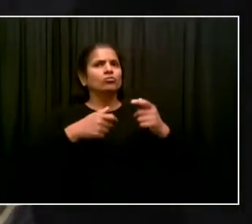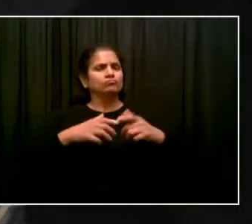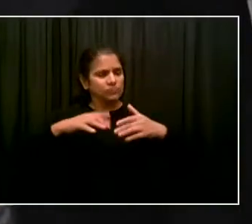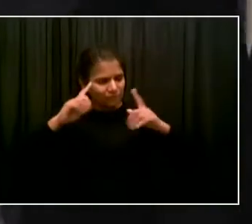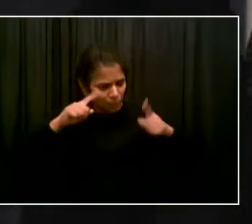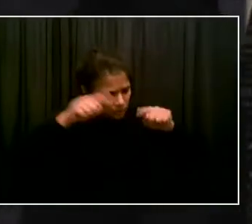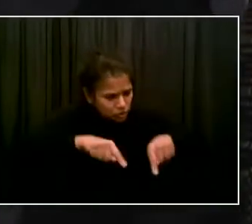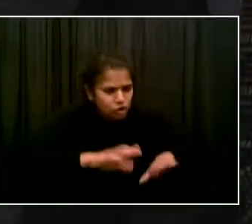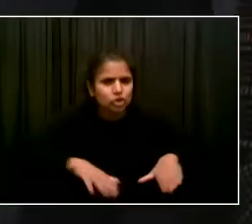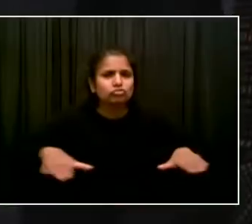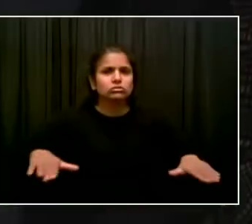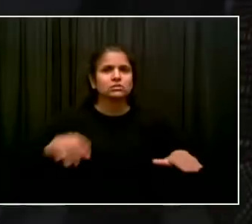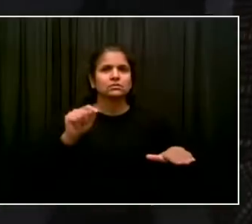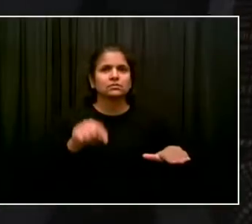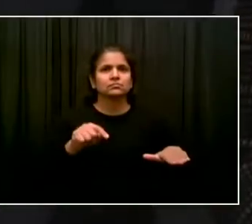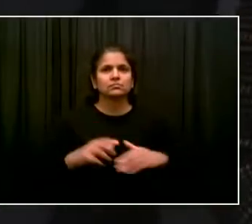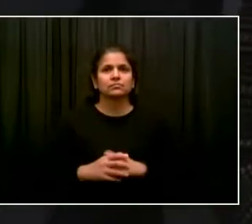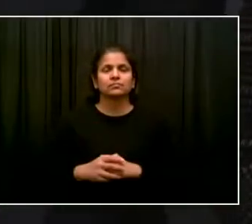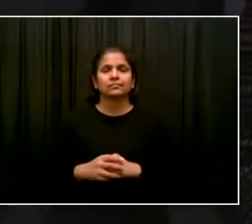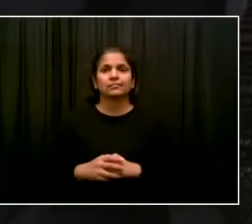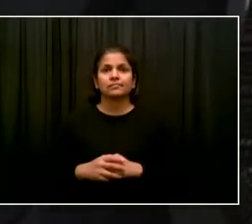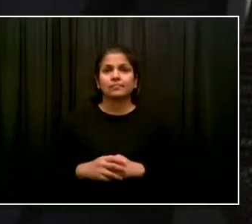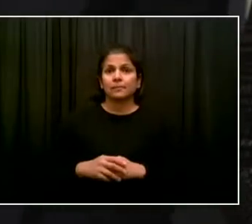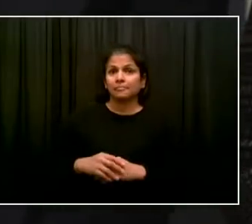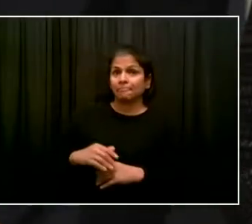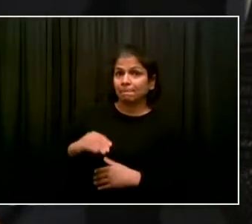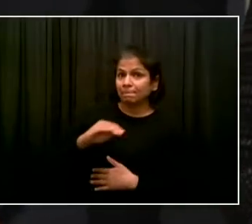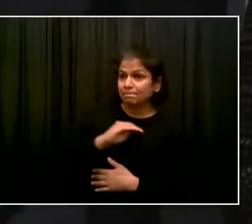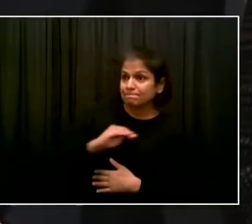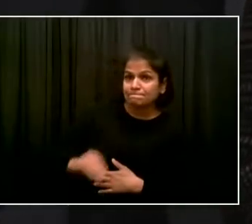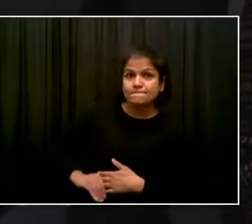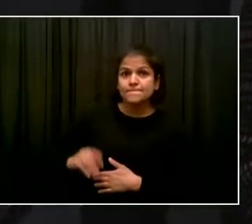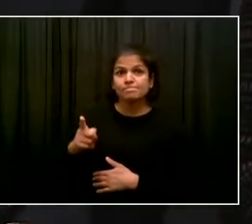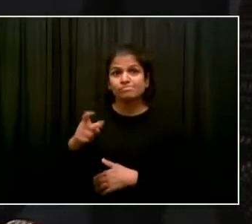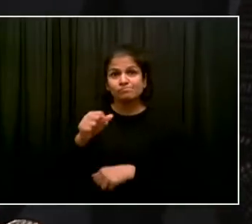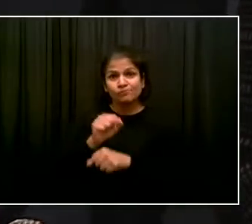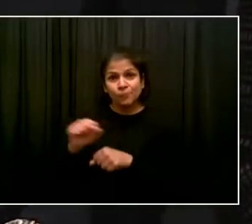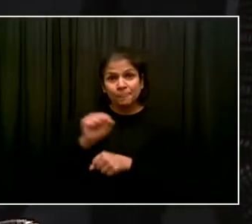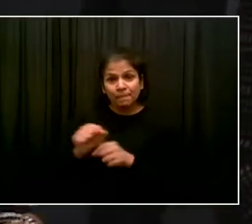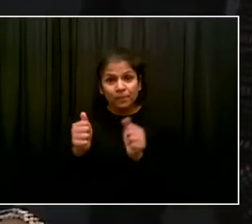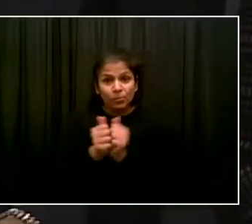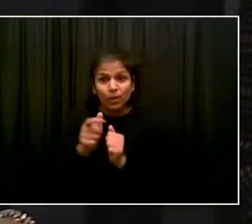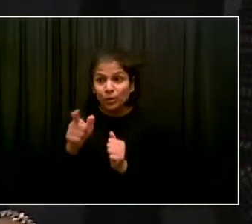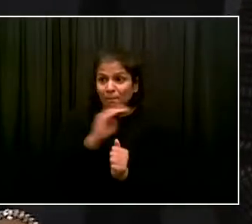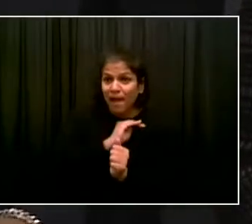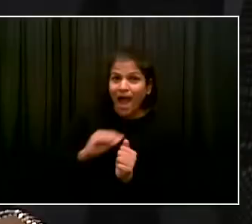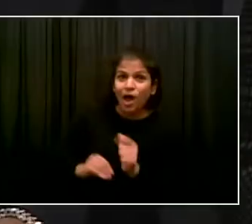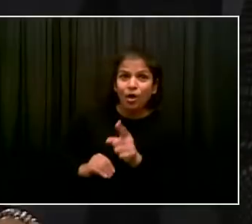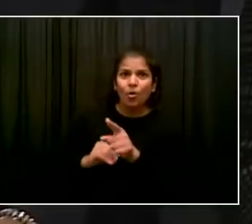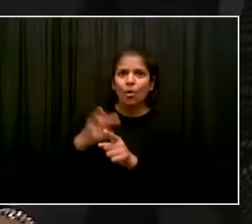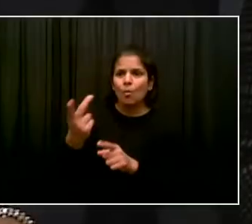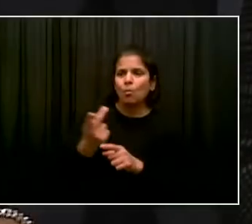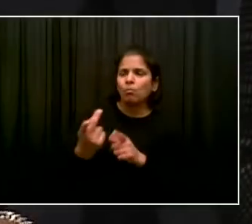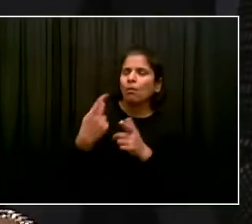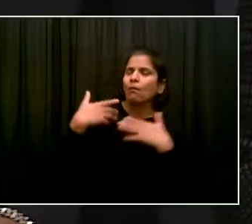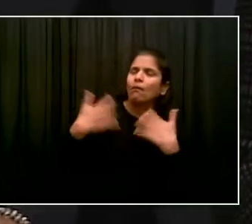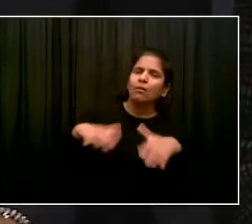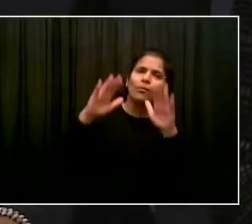BLACK AND BROWN CHILDREN. AND SO, MR. MAYOR, BY